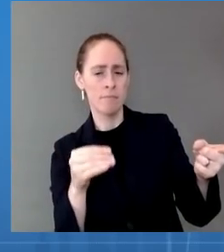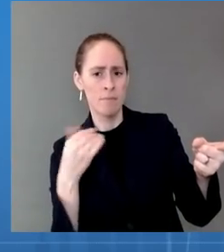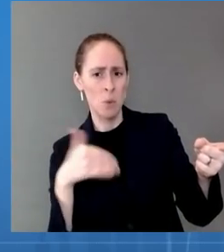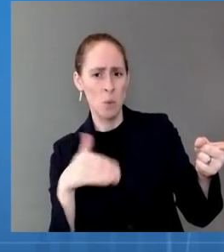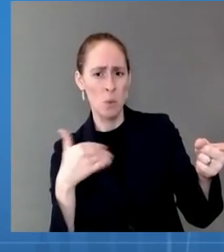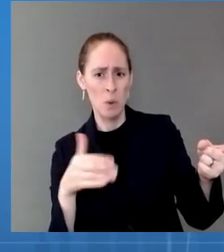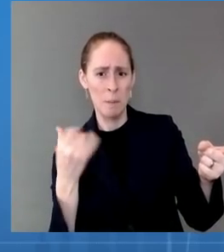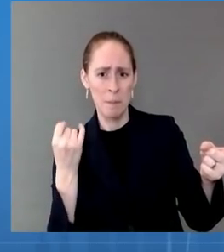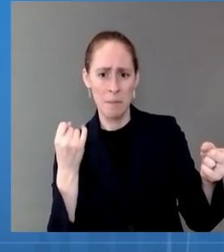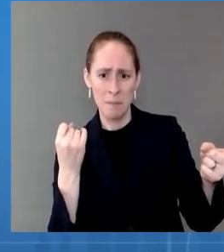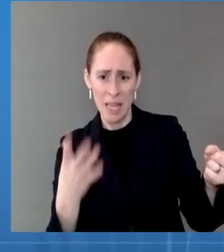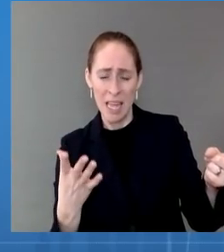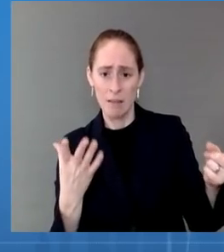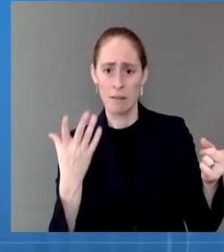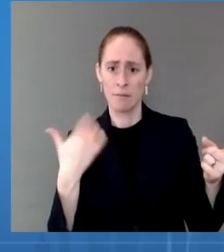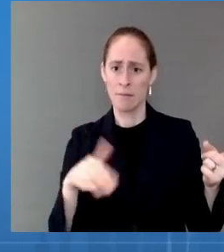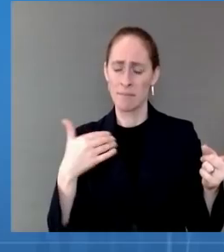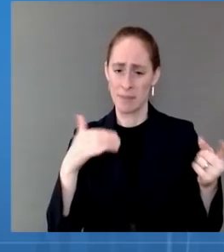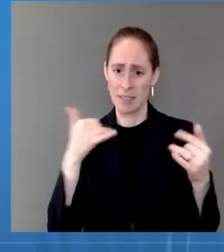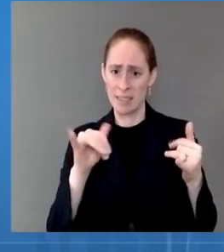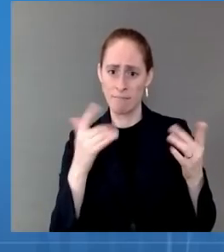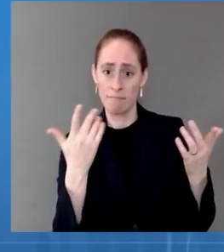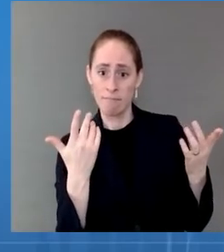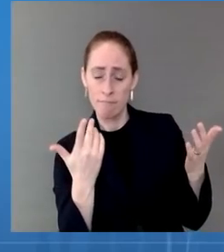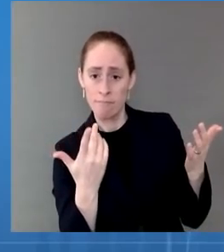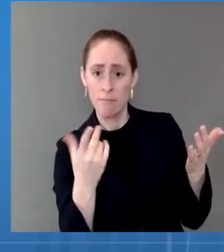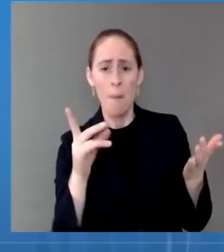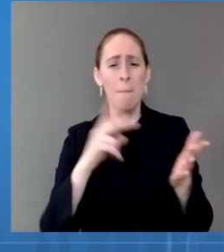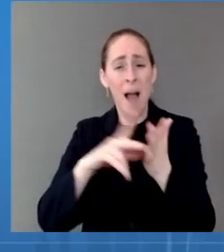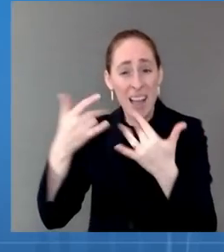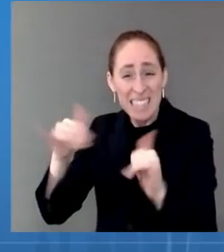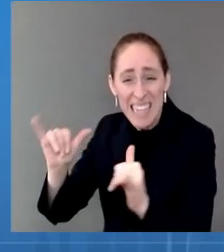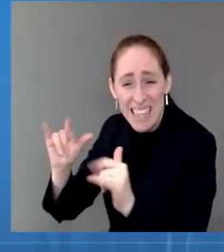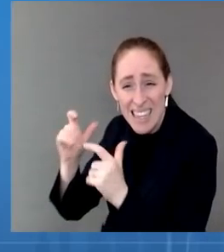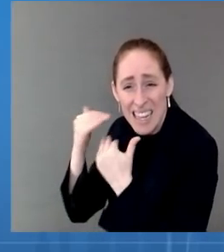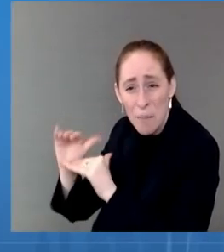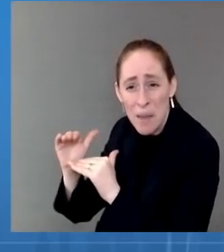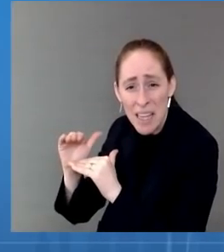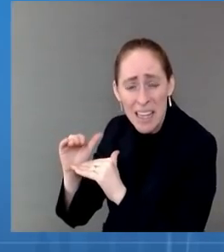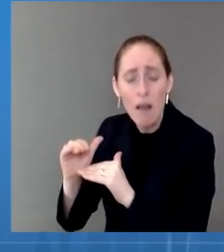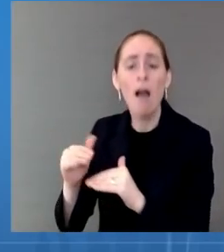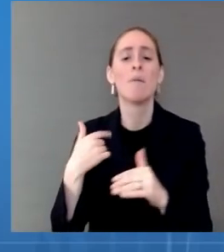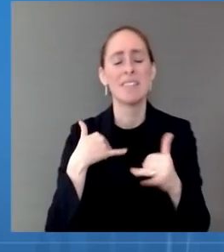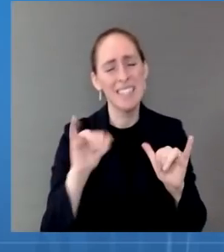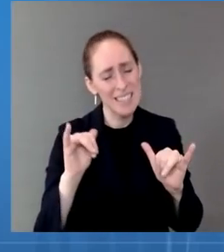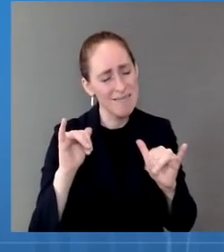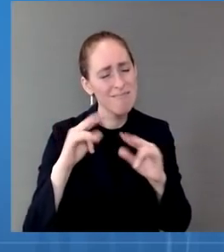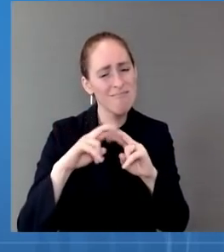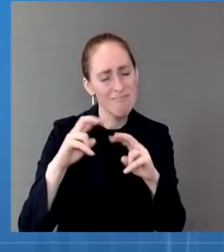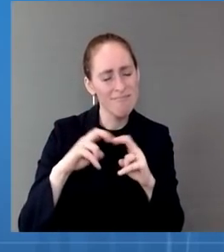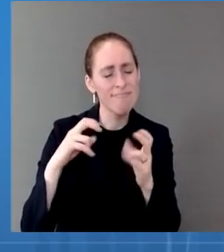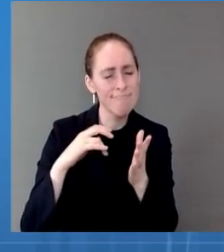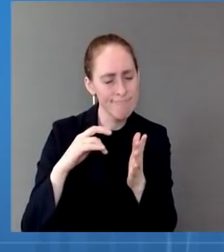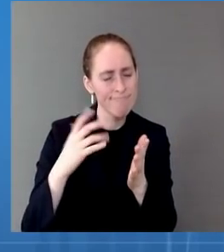Mr. Zients: Dr. Walensky second question. Dr. Walensky: Yeah, thank you for that question. So we have many different mechanisms by which we follow breakthrough cases.